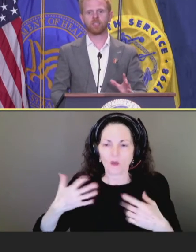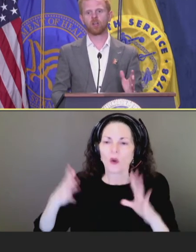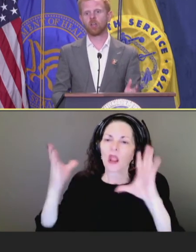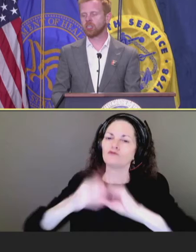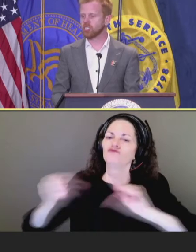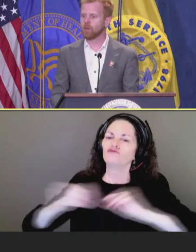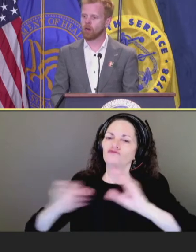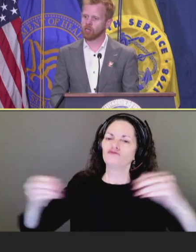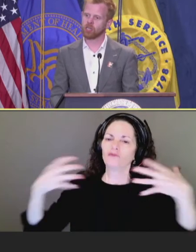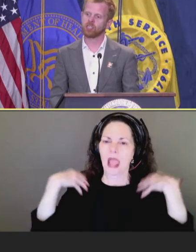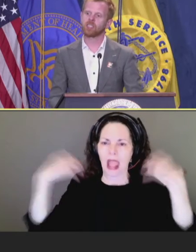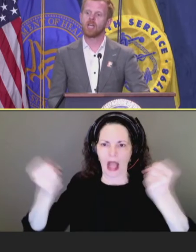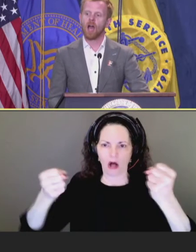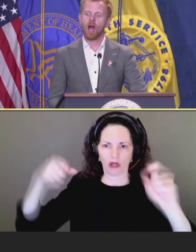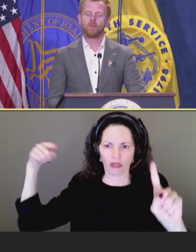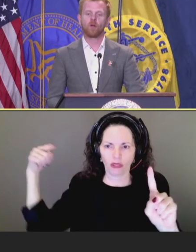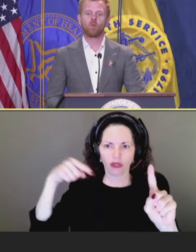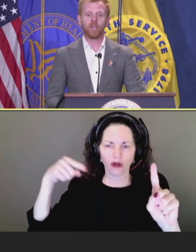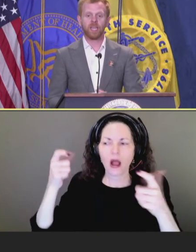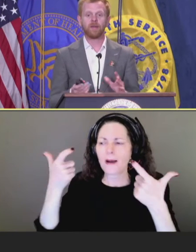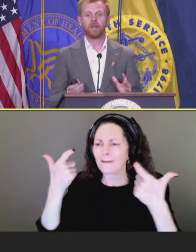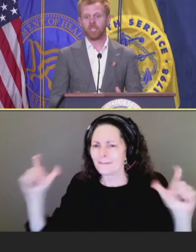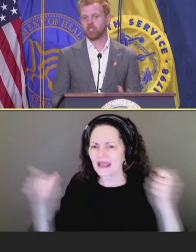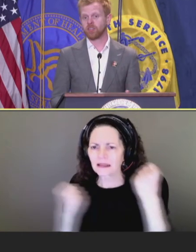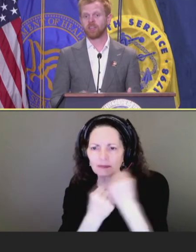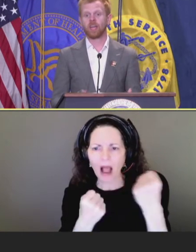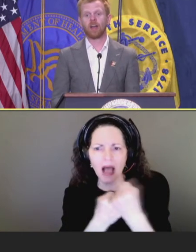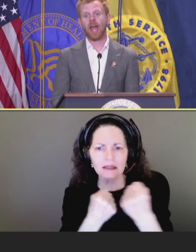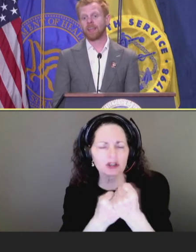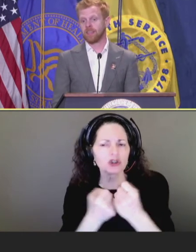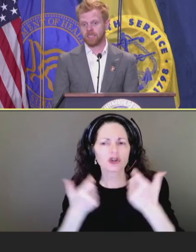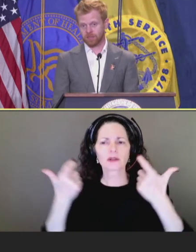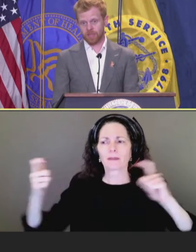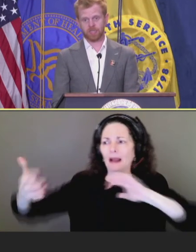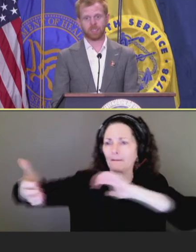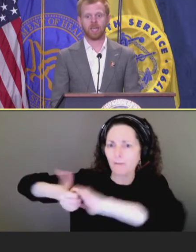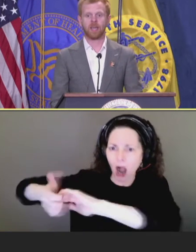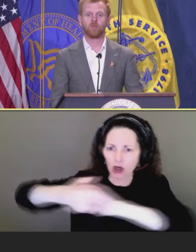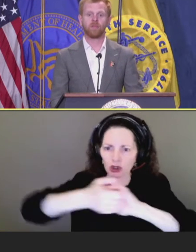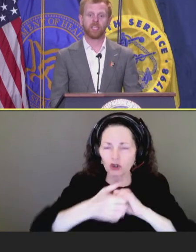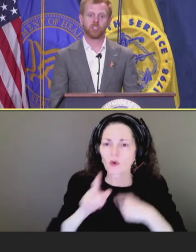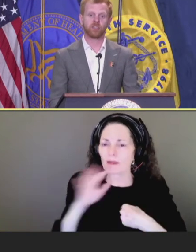our largest partners, we make sure that they are at these events. And we make sure